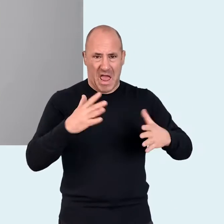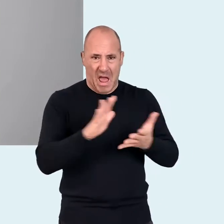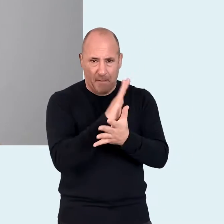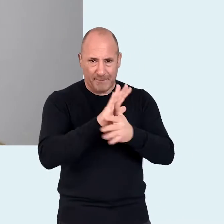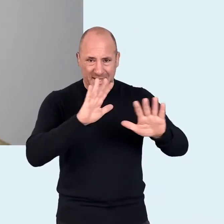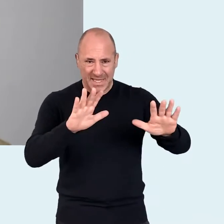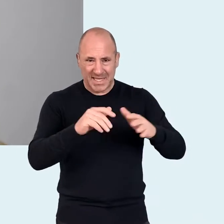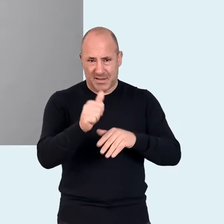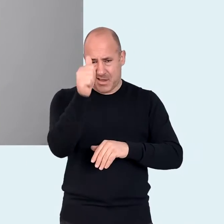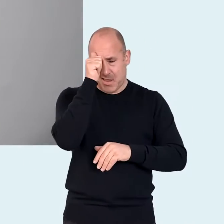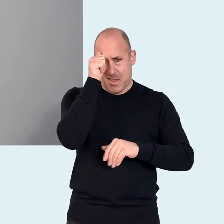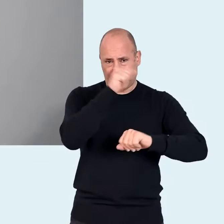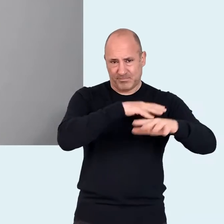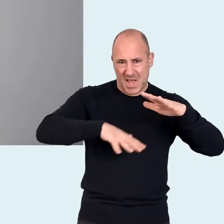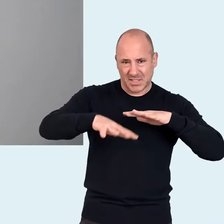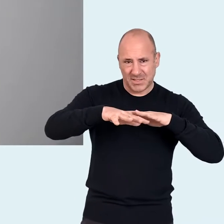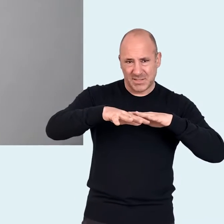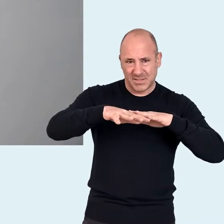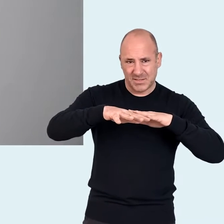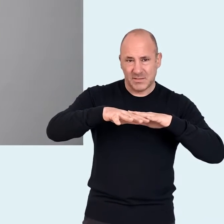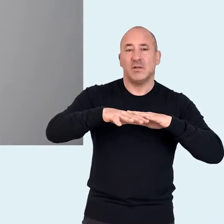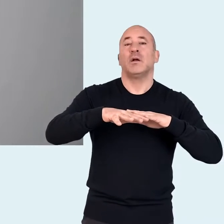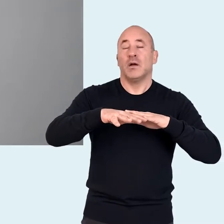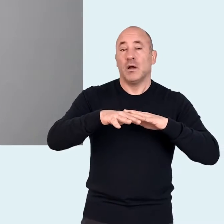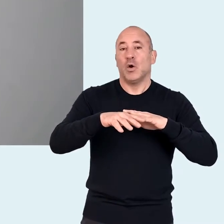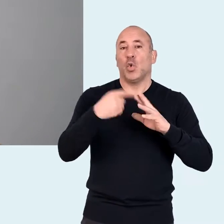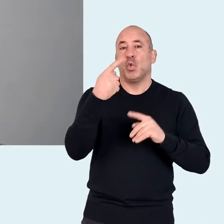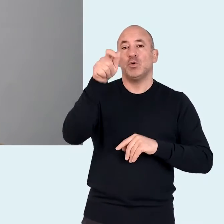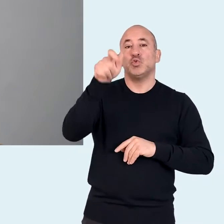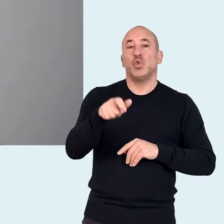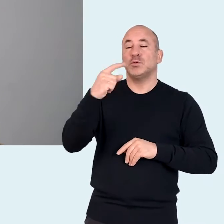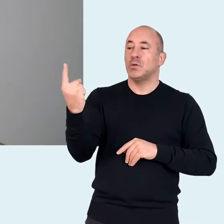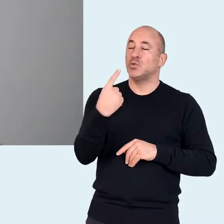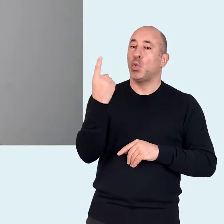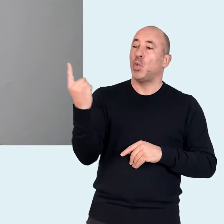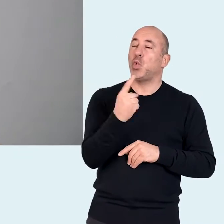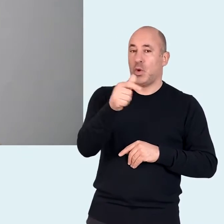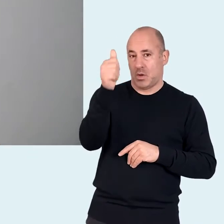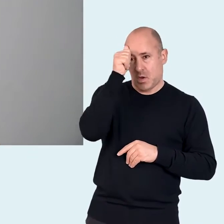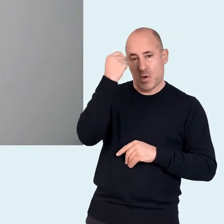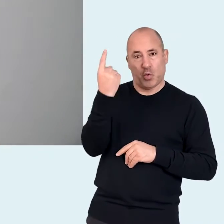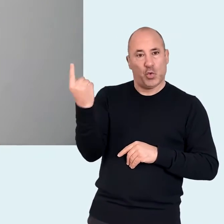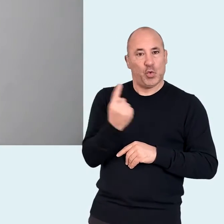the space and you're comfortable and you're familiar with that space, be aware of your